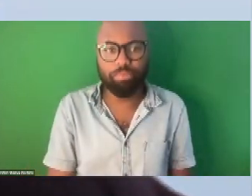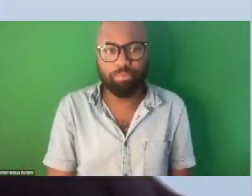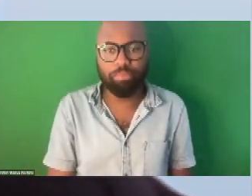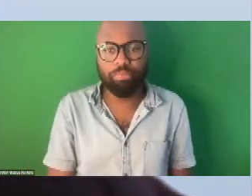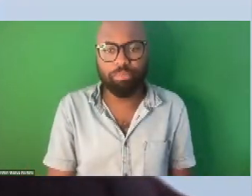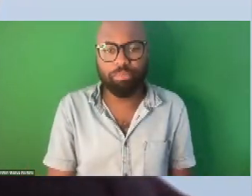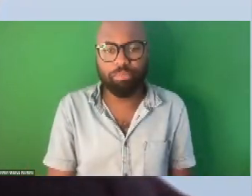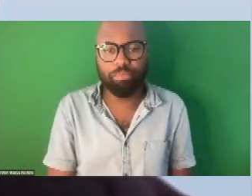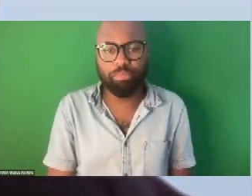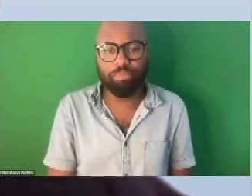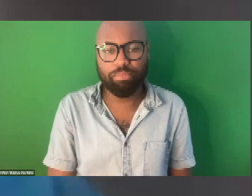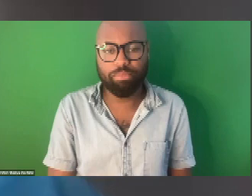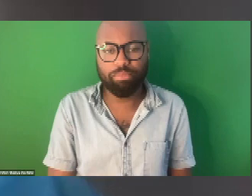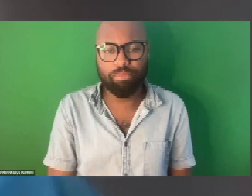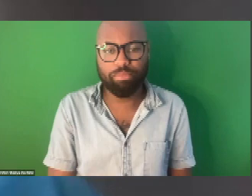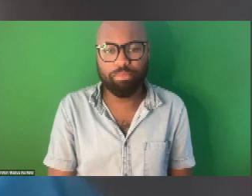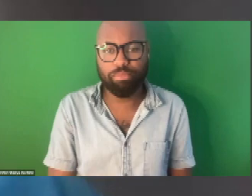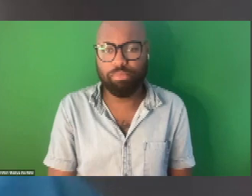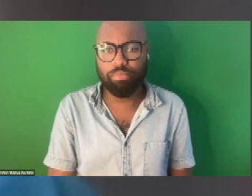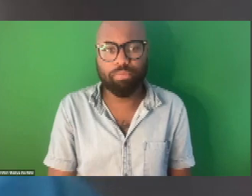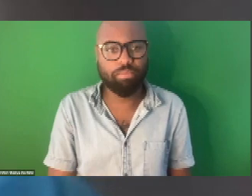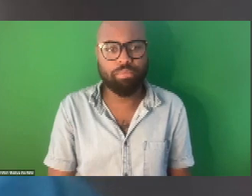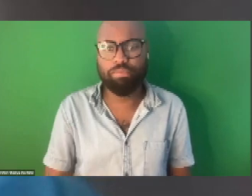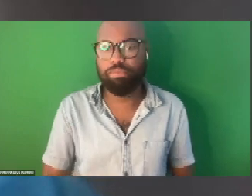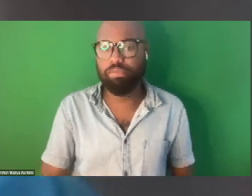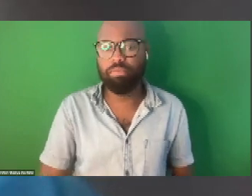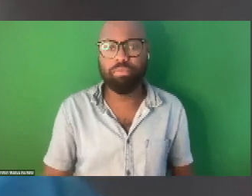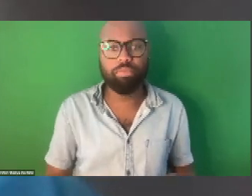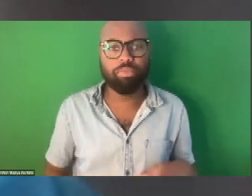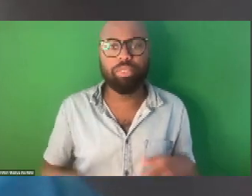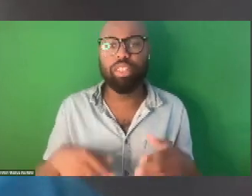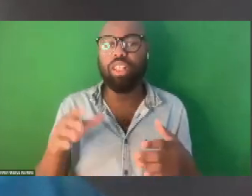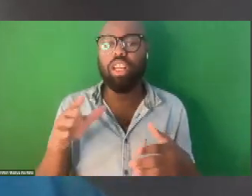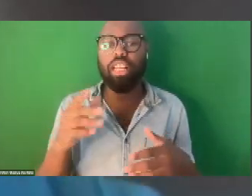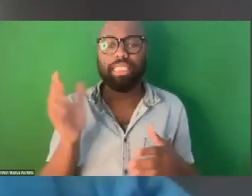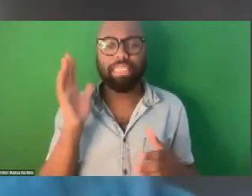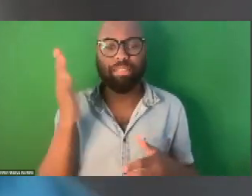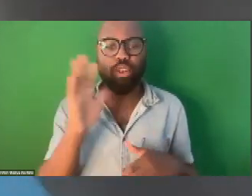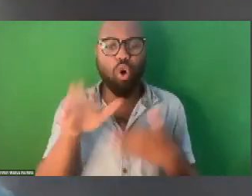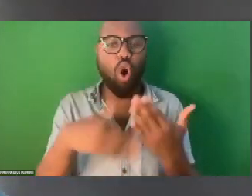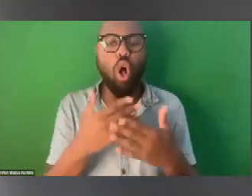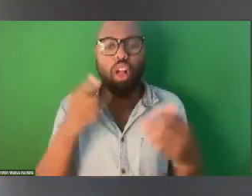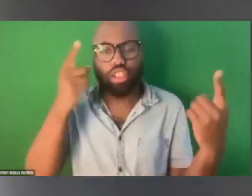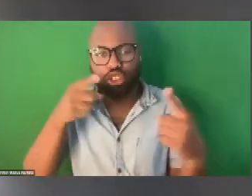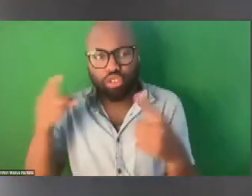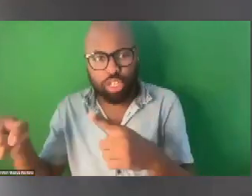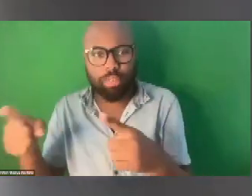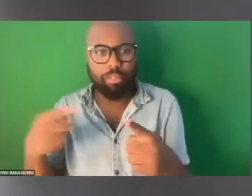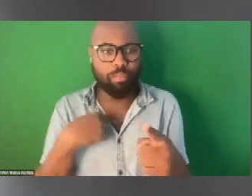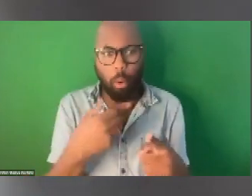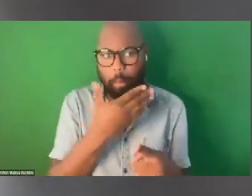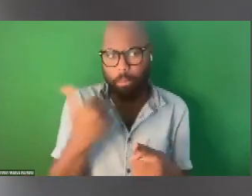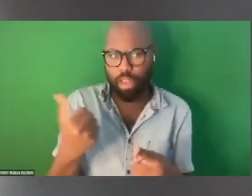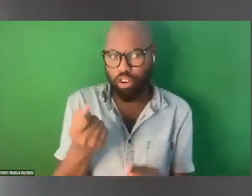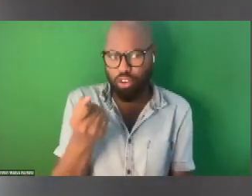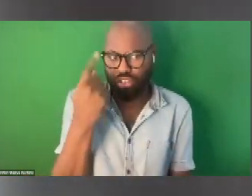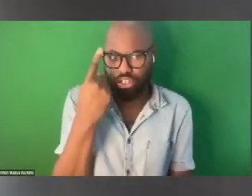So it sounds like we're all in agreement that we need a better understanding of the bigger picture.